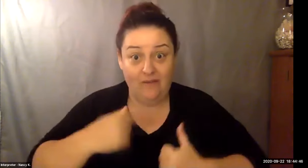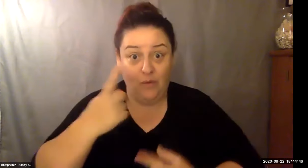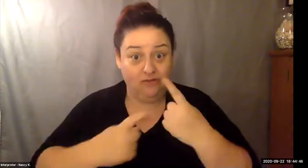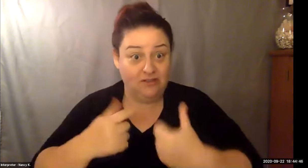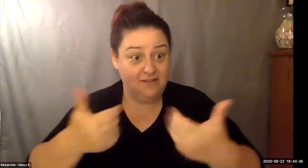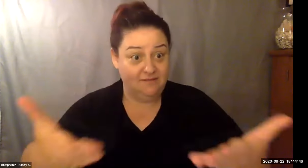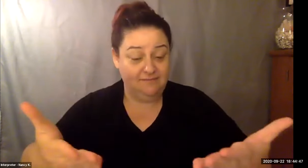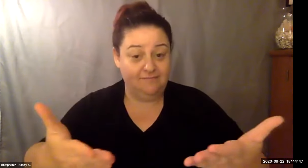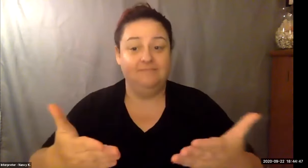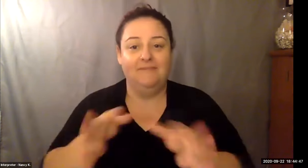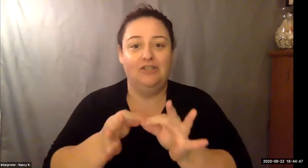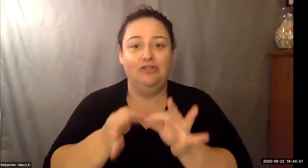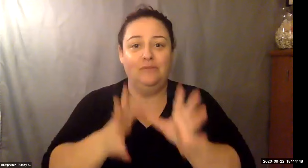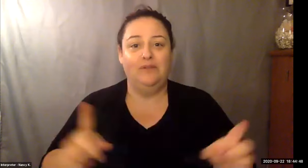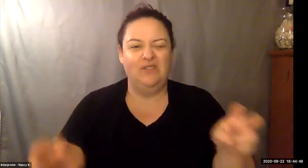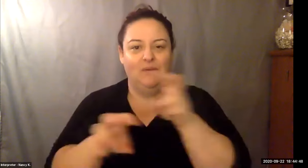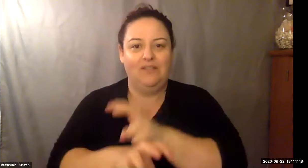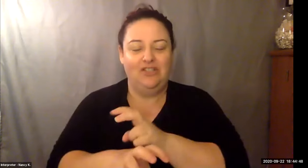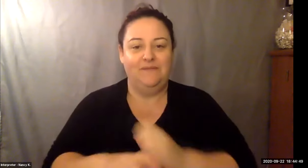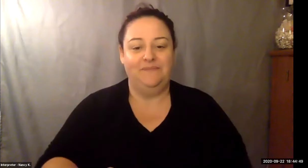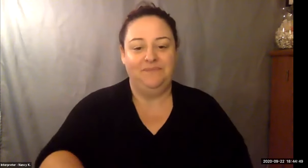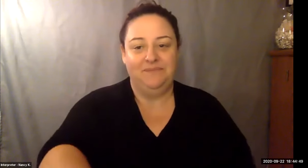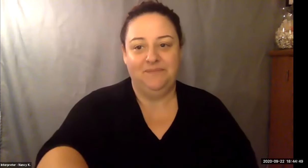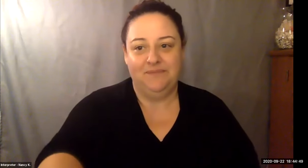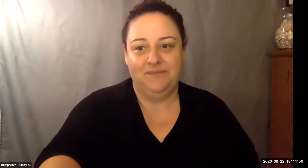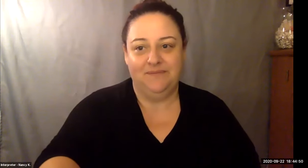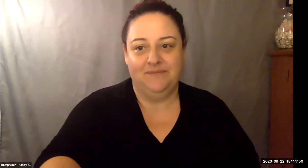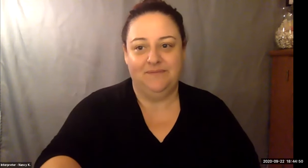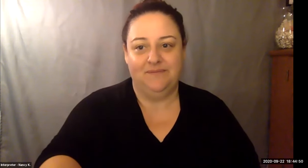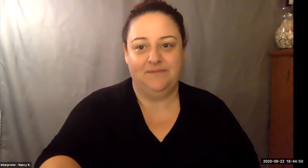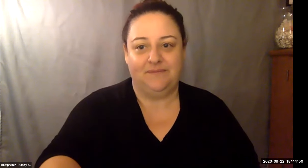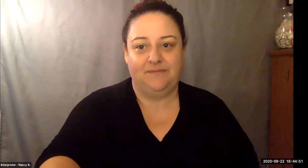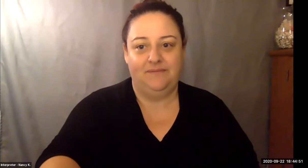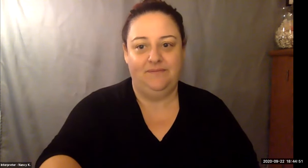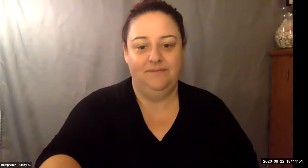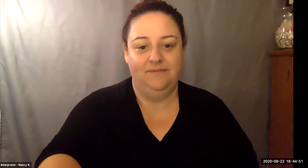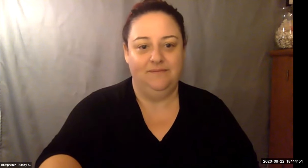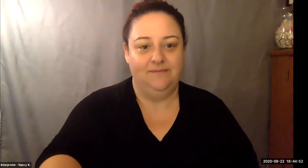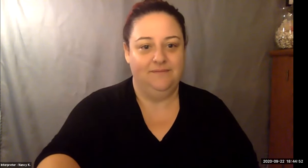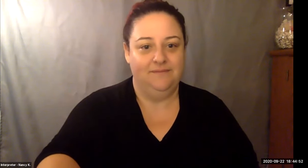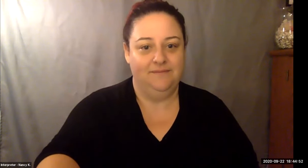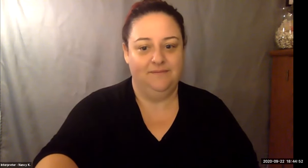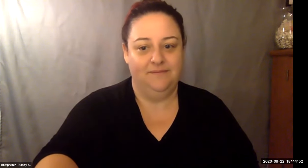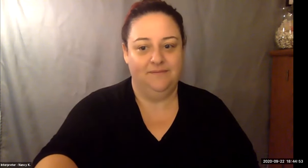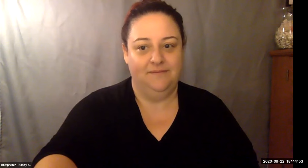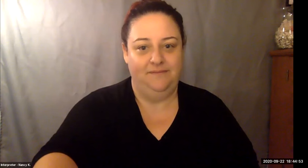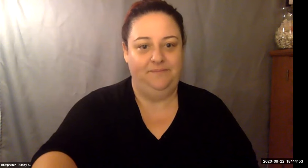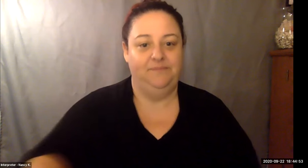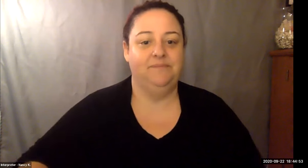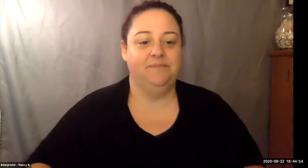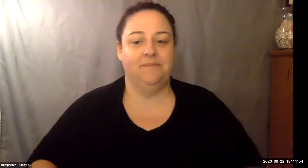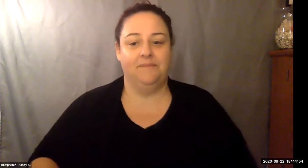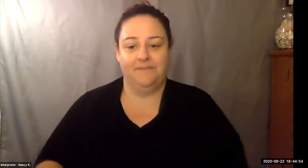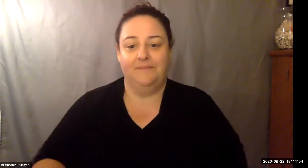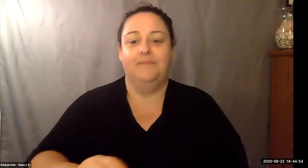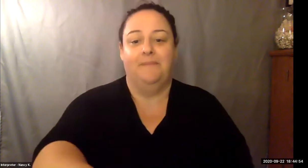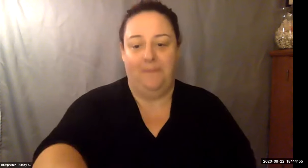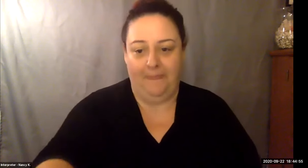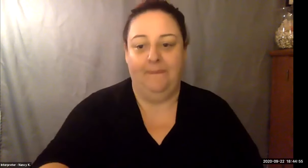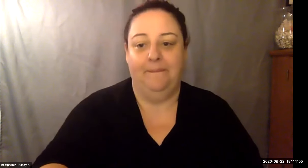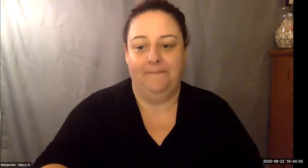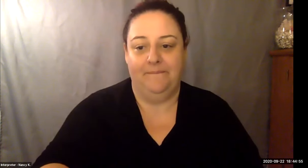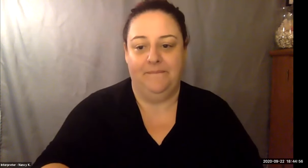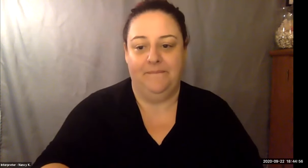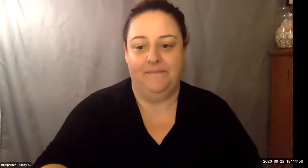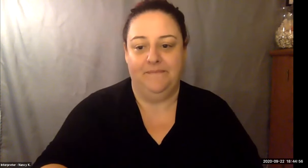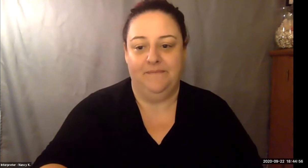Keith Wolling: It's quite amazing. And you can learn something and your education sets the foundation for the future, but just remember grow put in your time ask the questions. Don't be afraid to ask the questions.